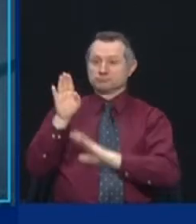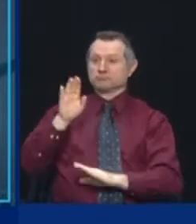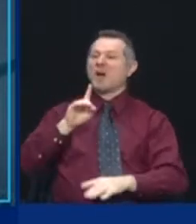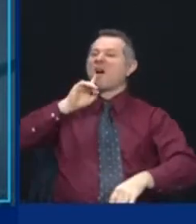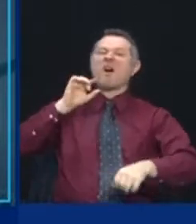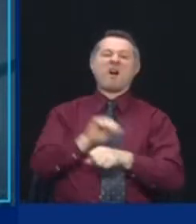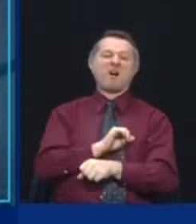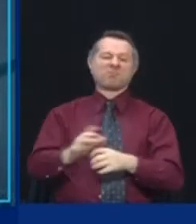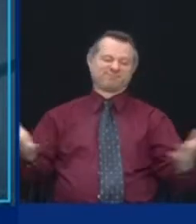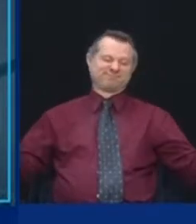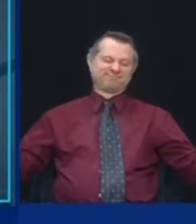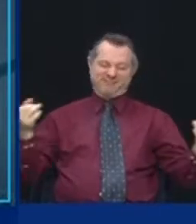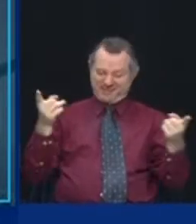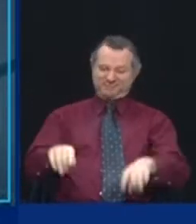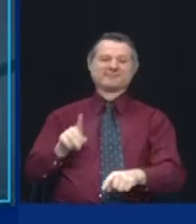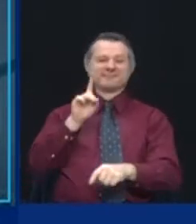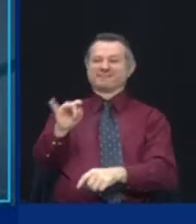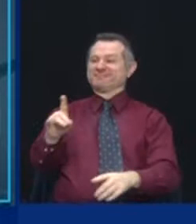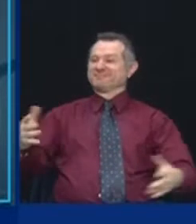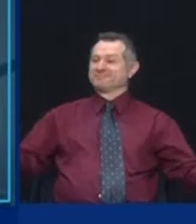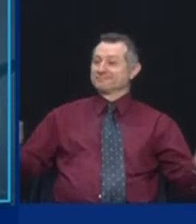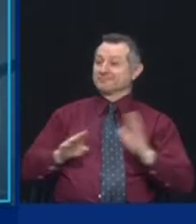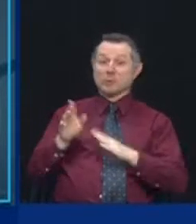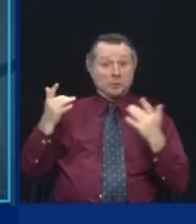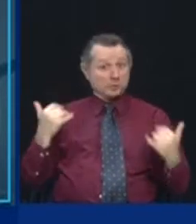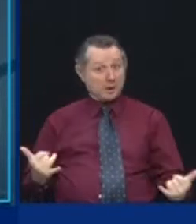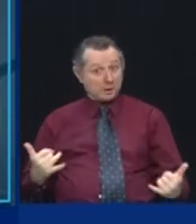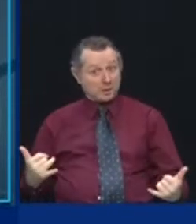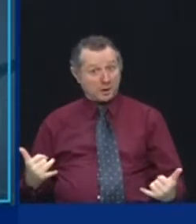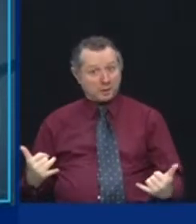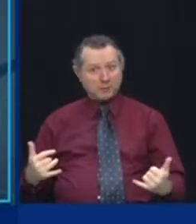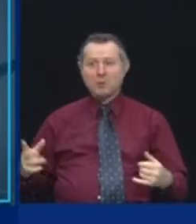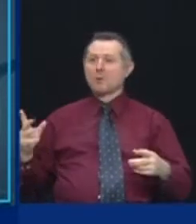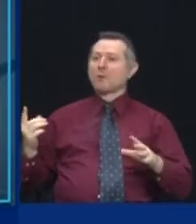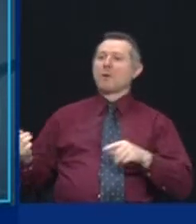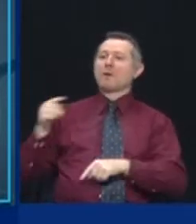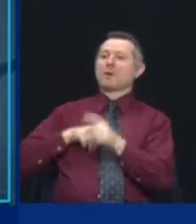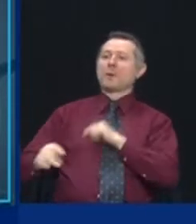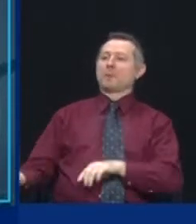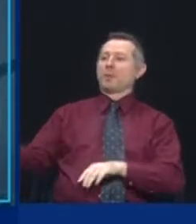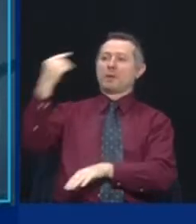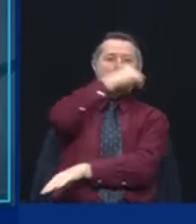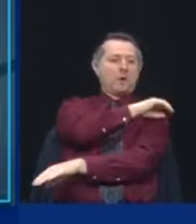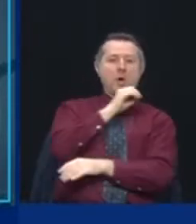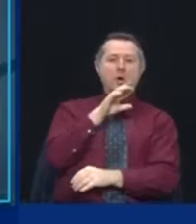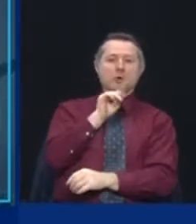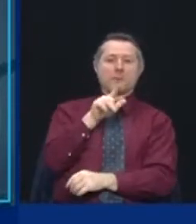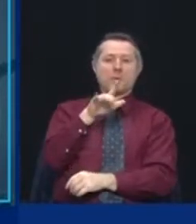YOU WILL START TO VISIT PEOPLE AND IT'S GOING TO GO UP, AND THE INFECTION RATE WENT UP.